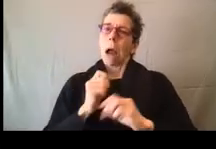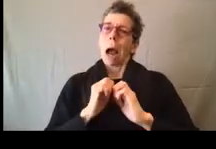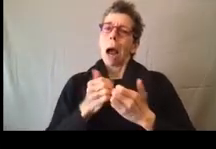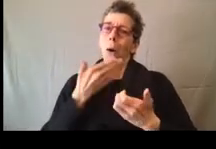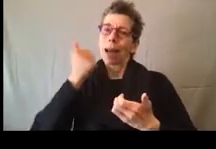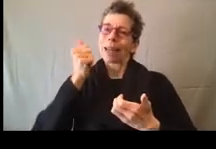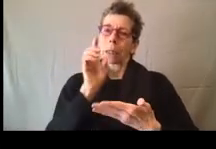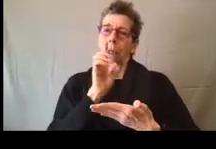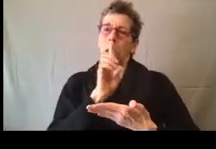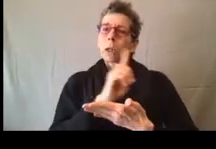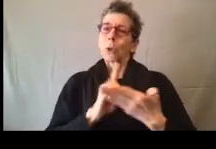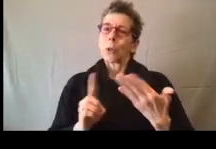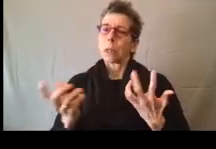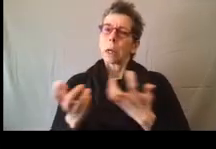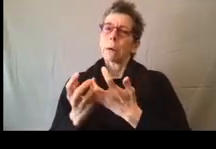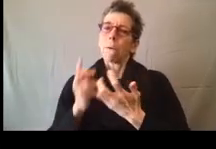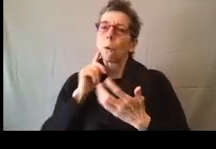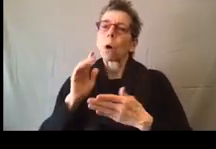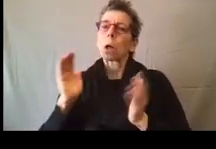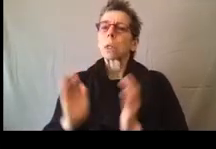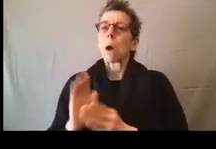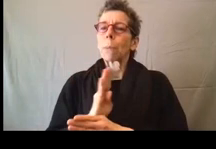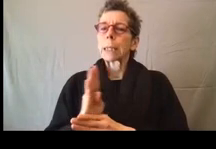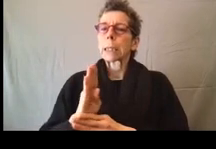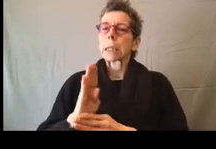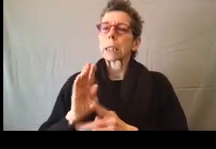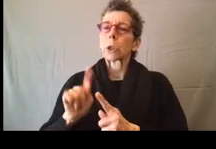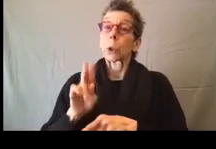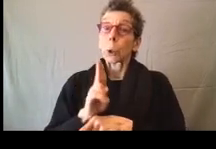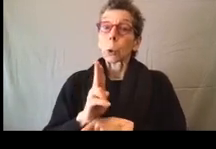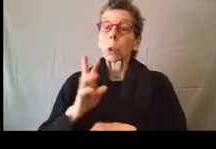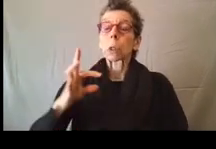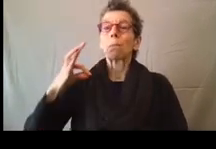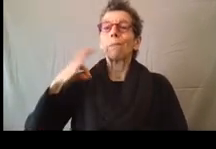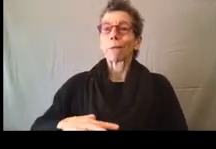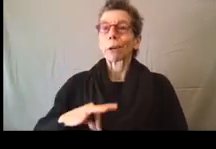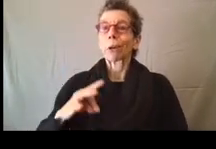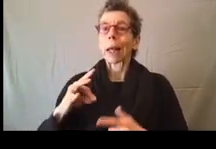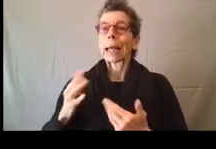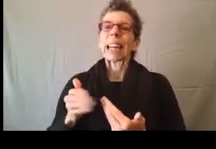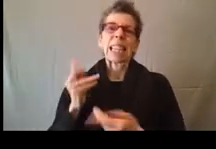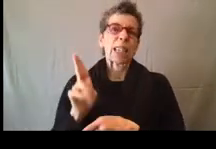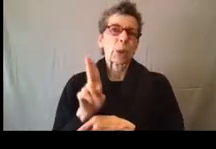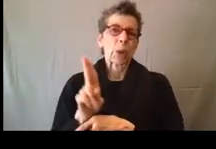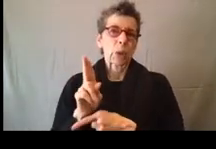will access and that will be as relevant and useful as possible. Next slide. So this is